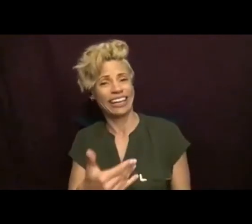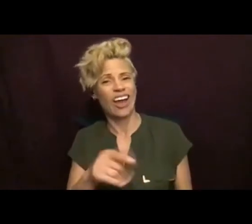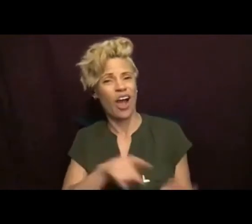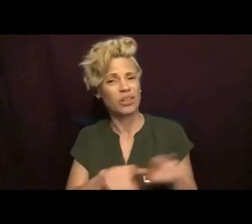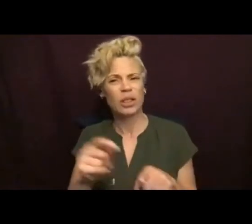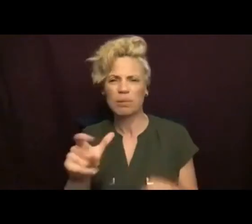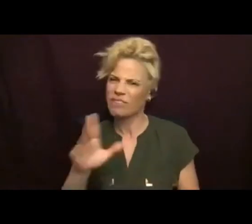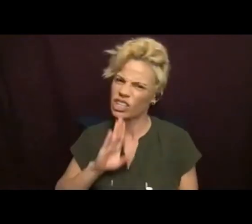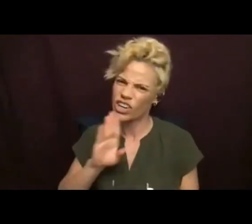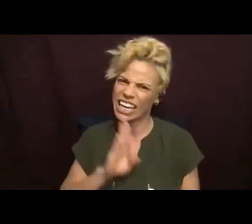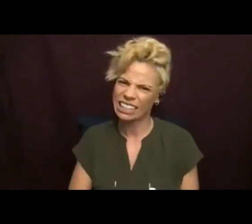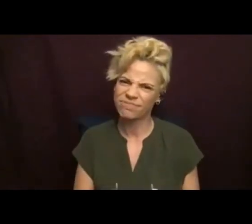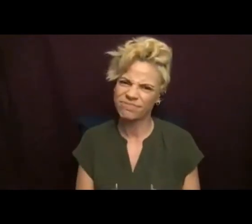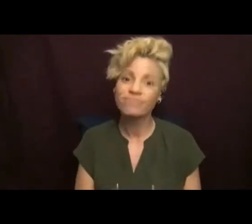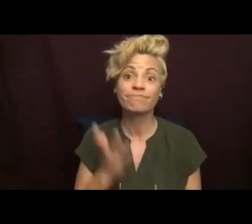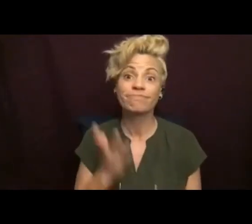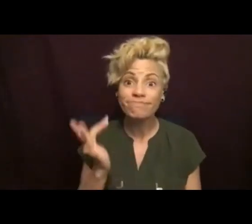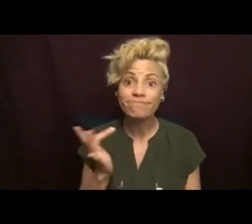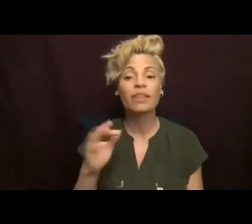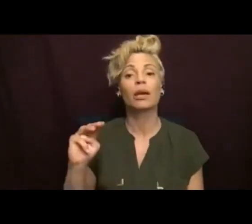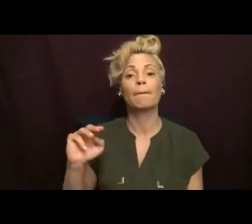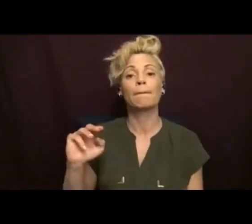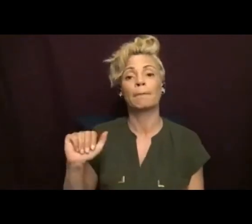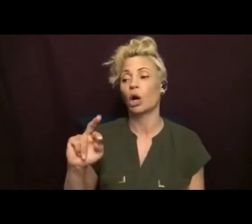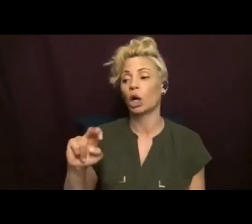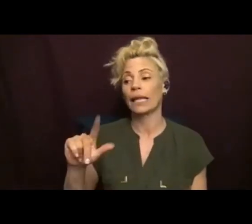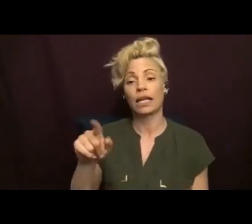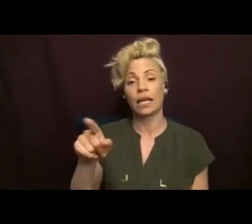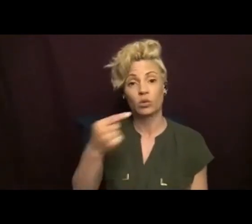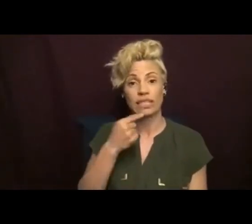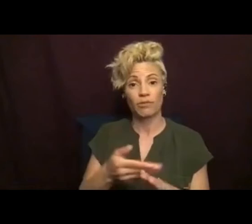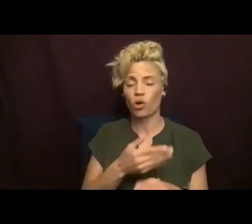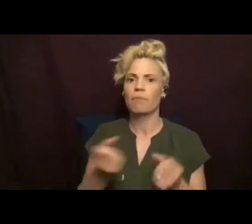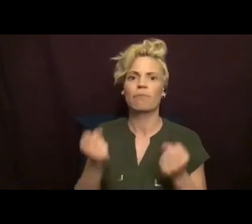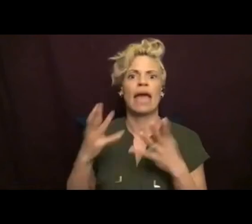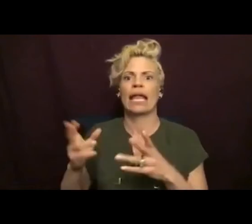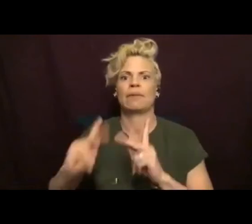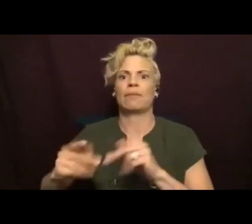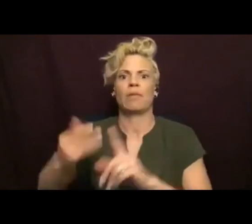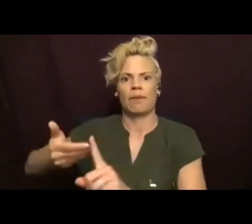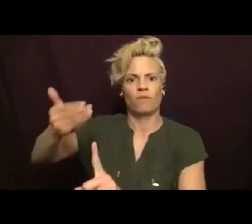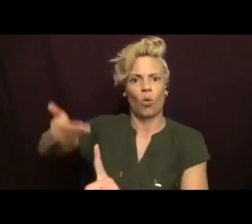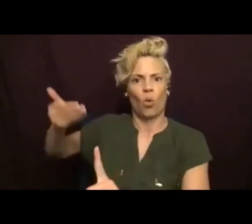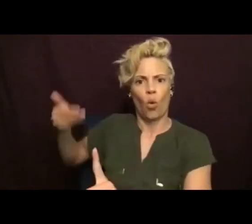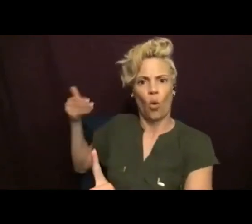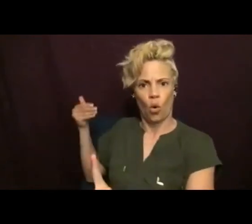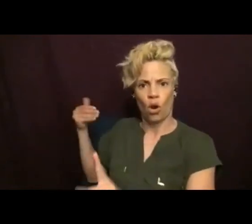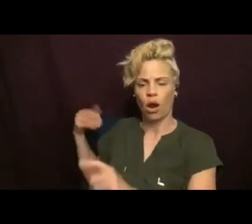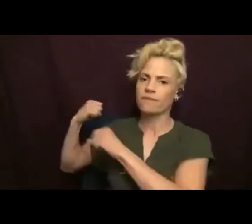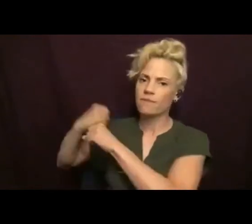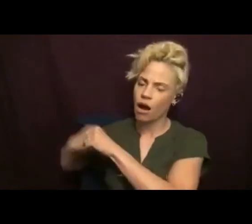there've been people before us, many generations before us who have fought for access,